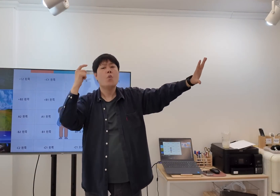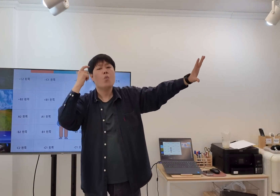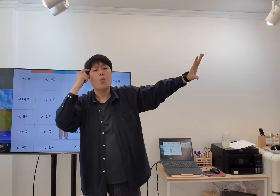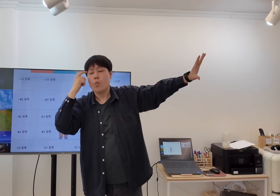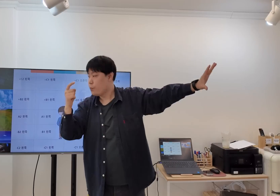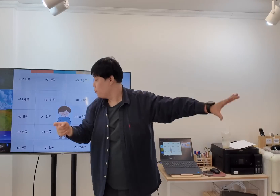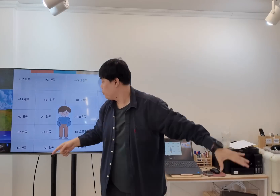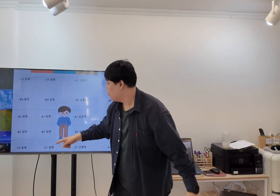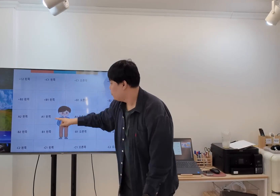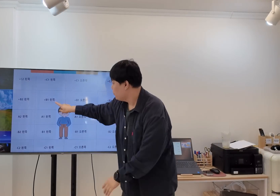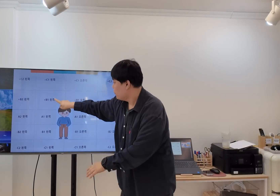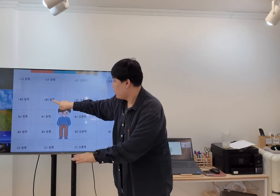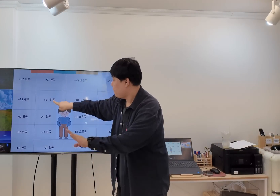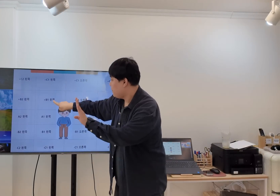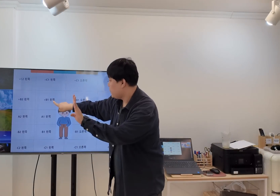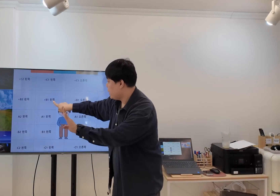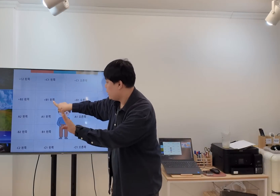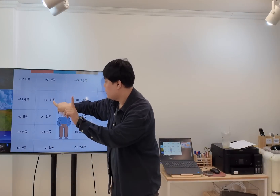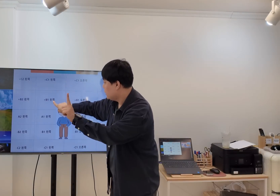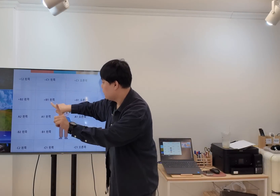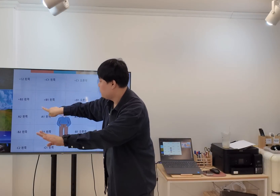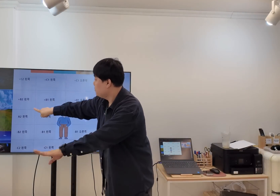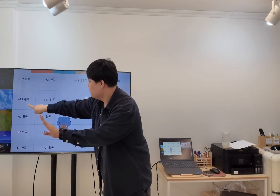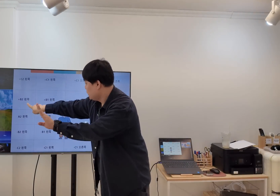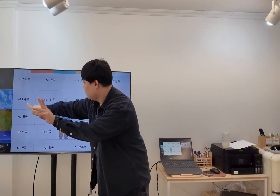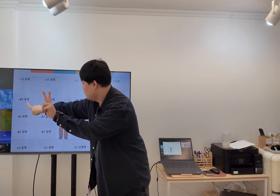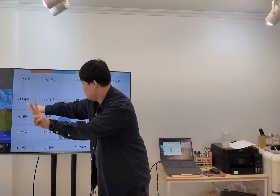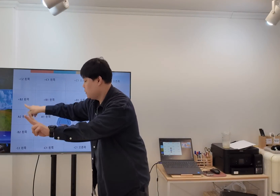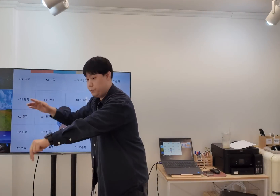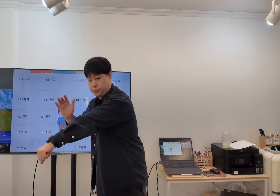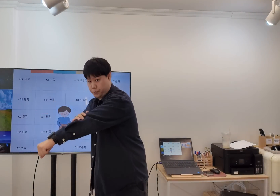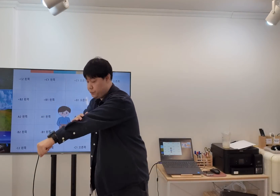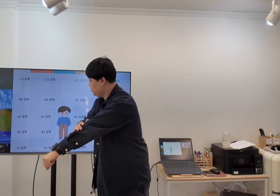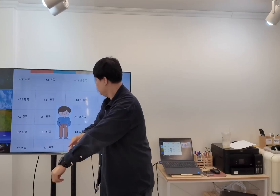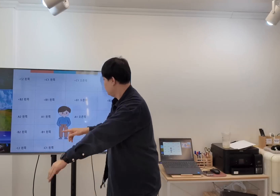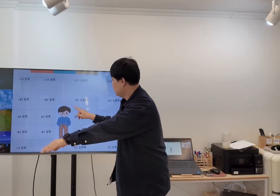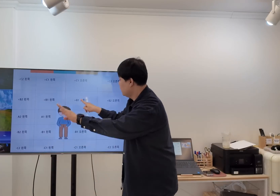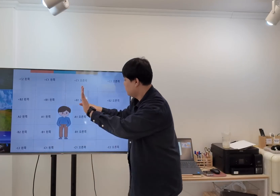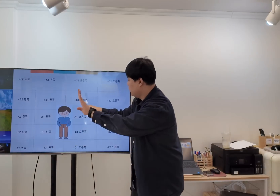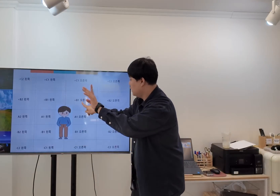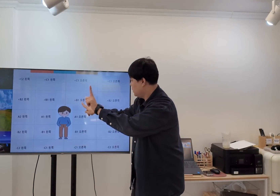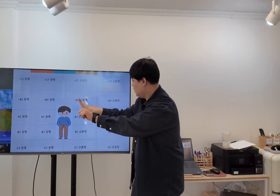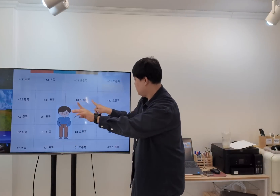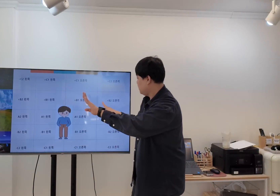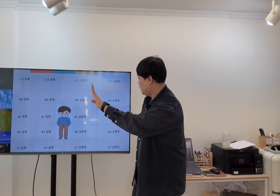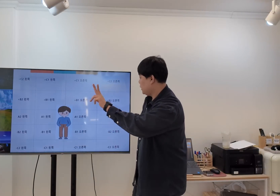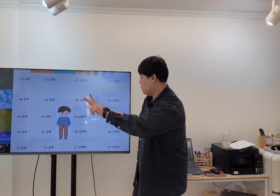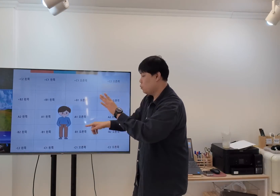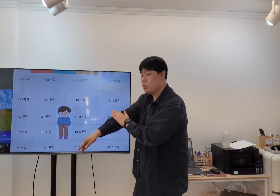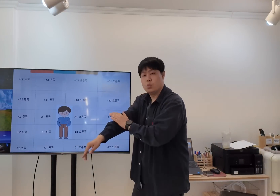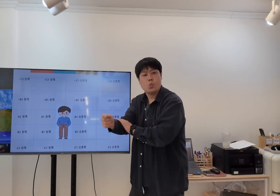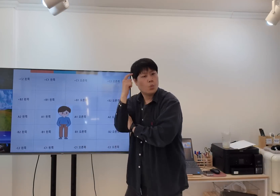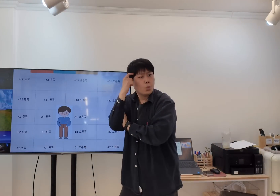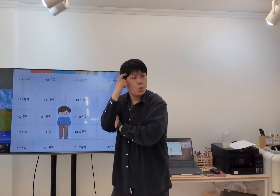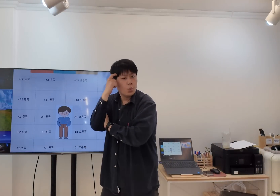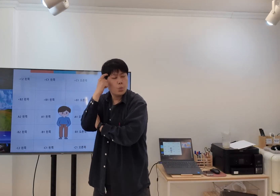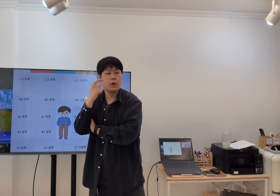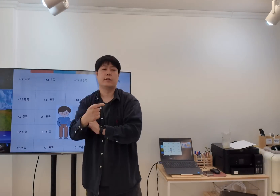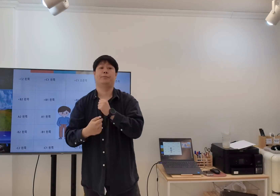Why? These are B1 and B2 on the left. Here are B1 and B2 on the right. Why is this like this?